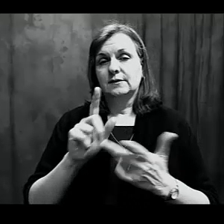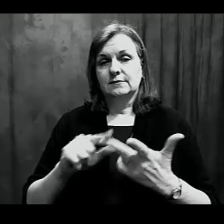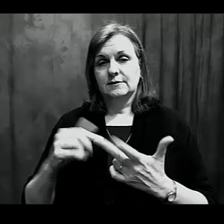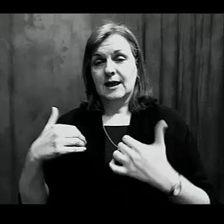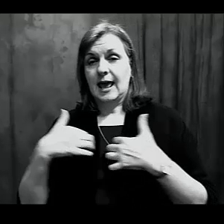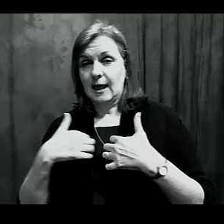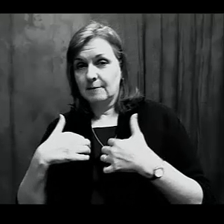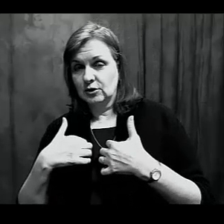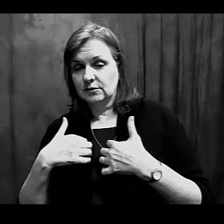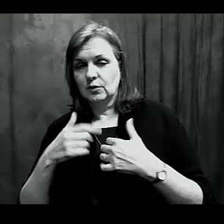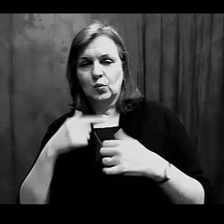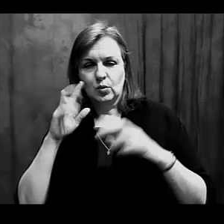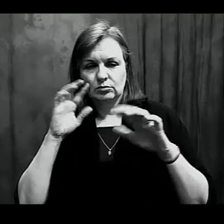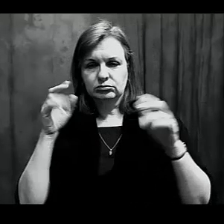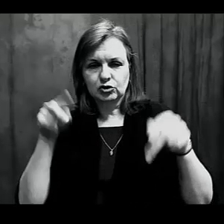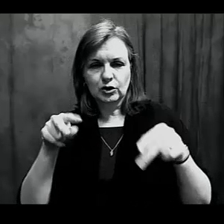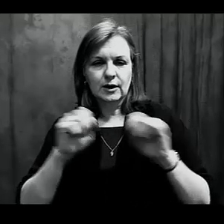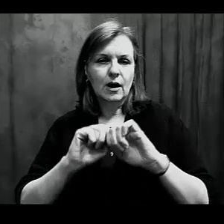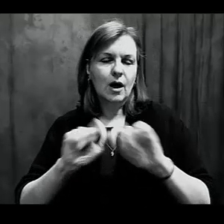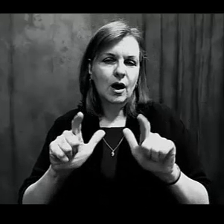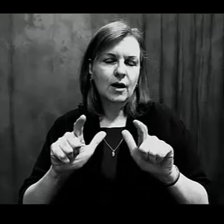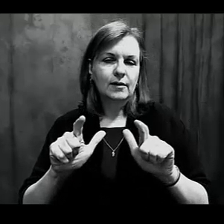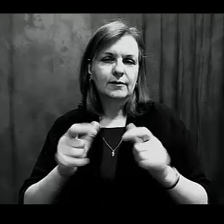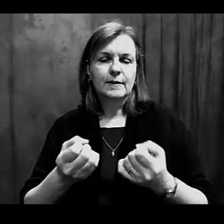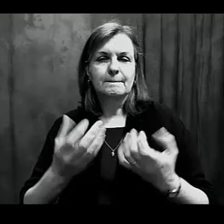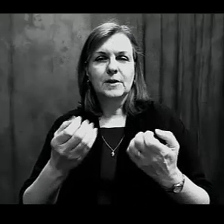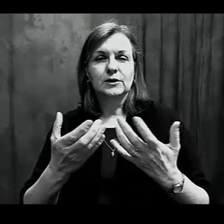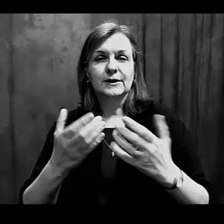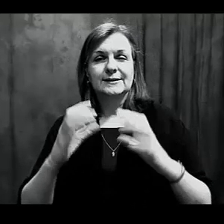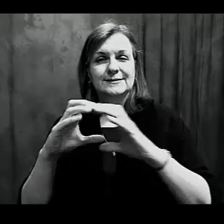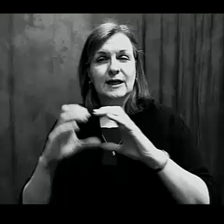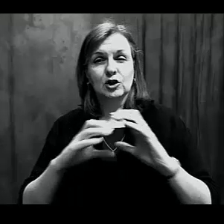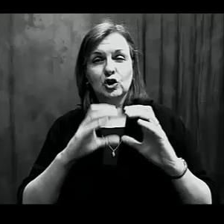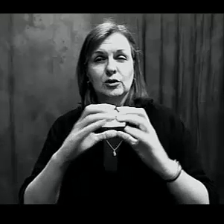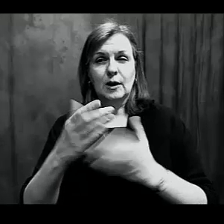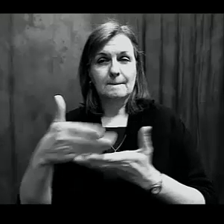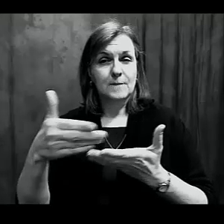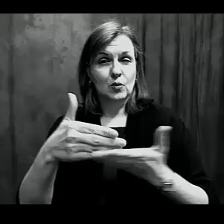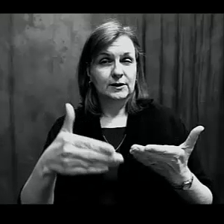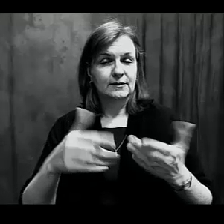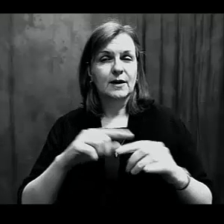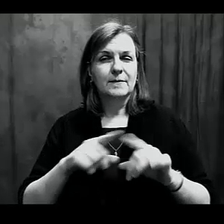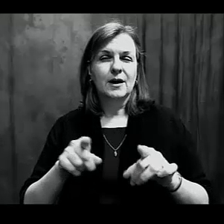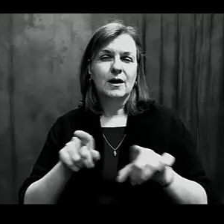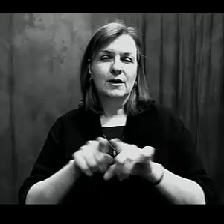we're going to focus on all of the multicellular components of those